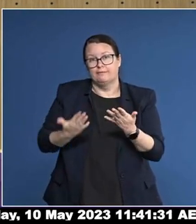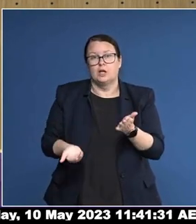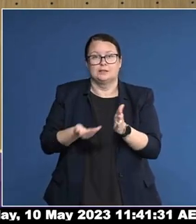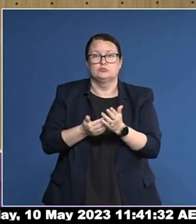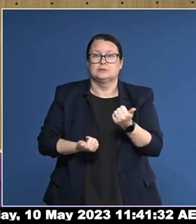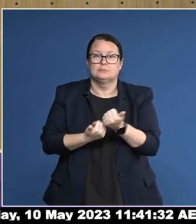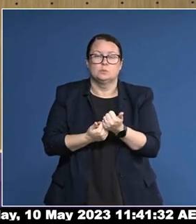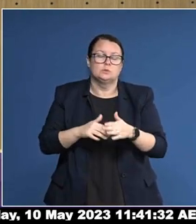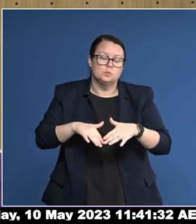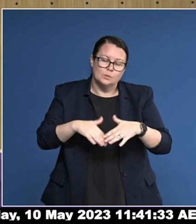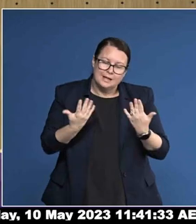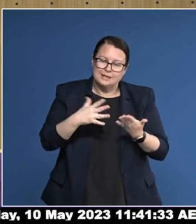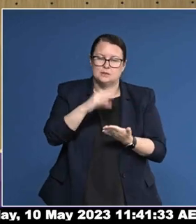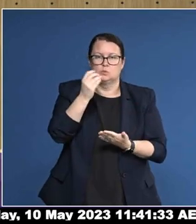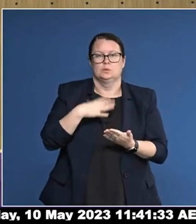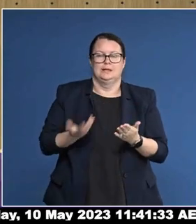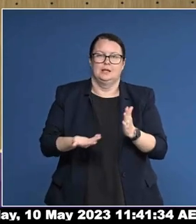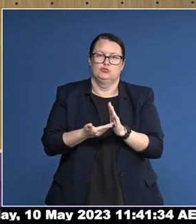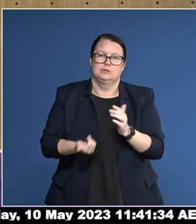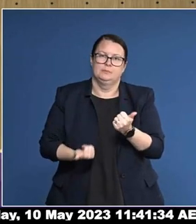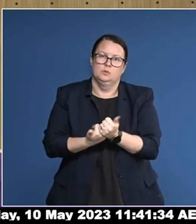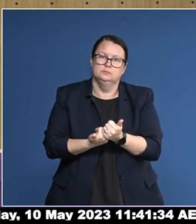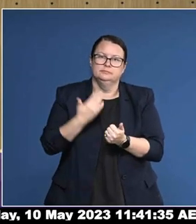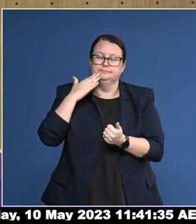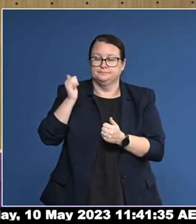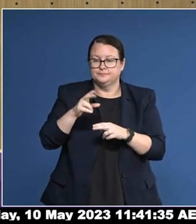student that requires them, whether the student has a disability or not.